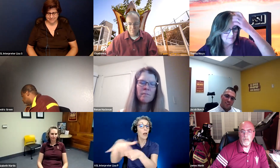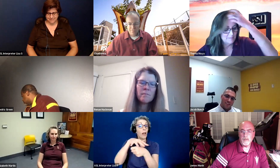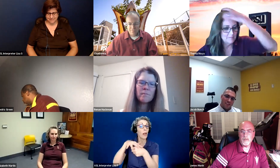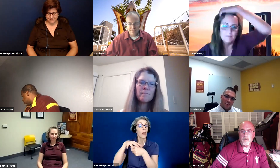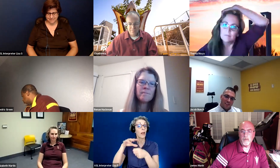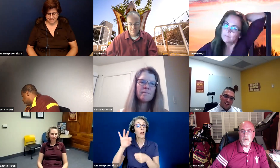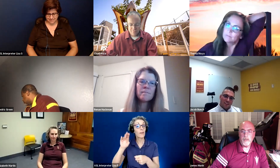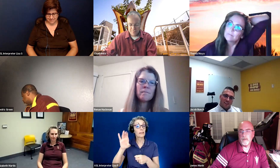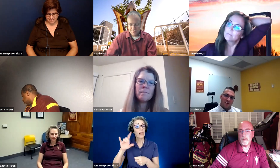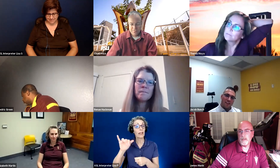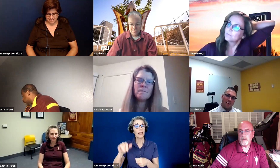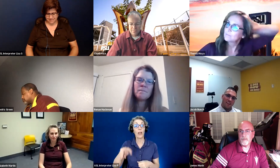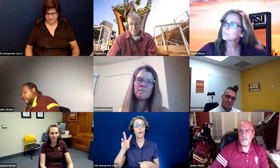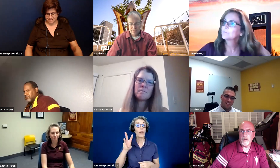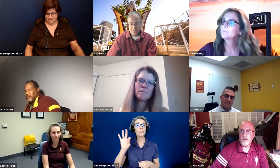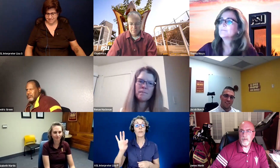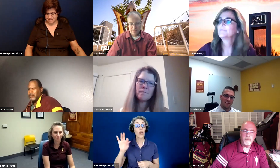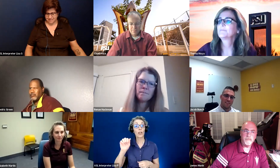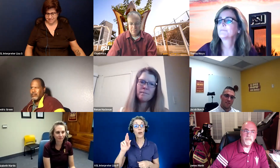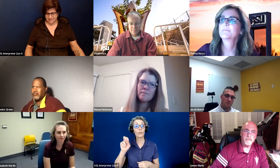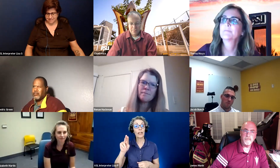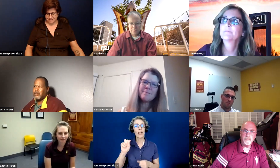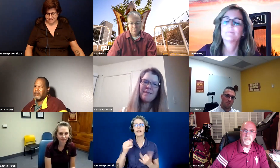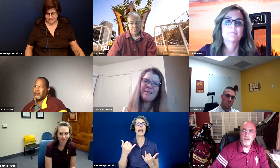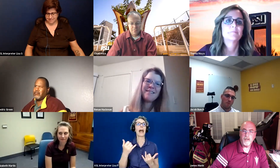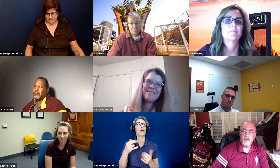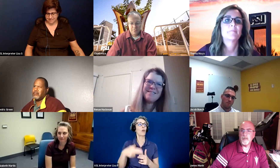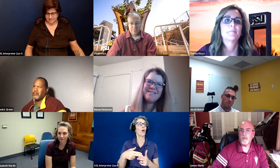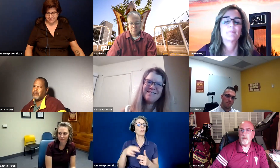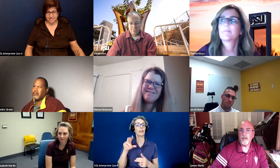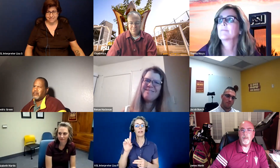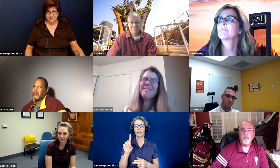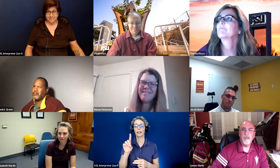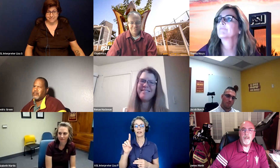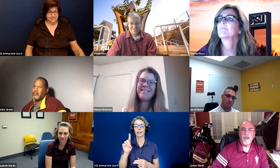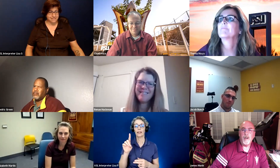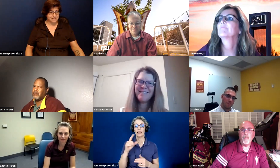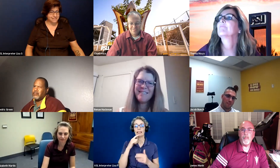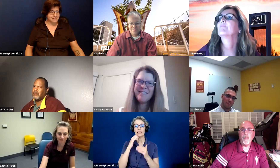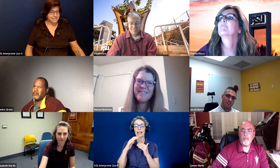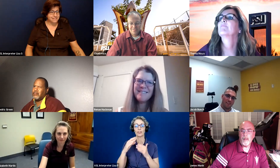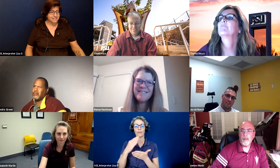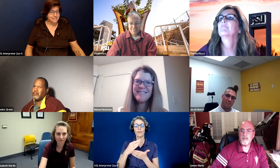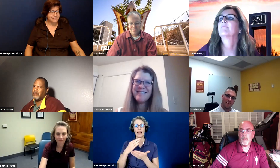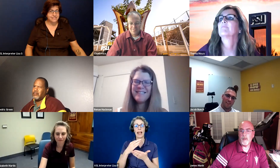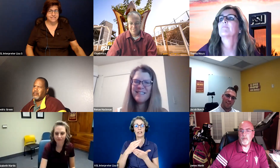Wells Fargo arena or actually it's desert financial arena now has had some upgrades made to it.